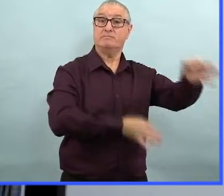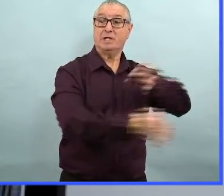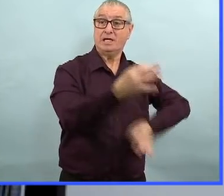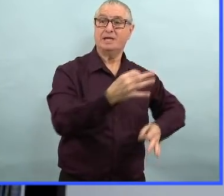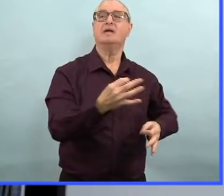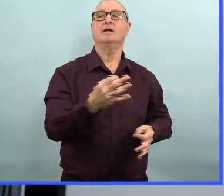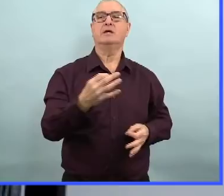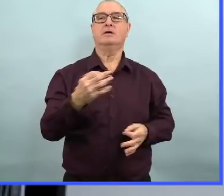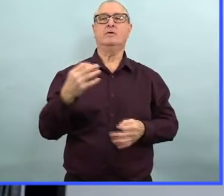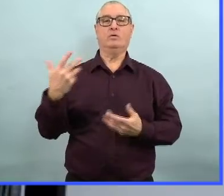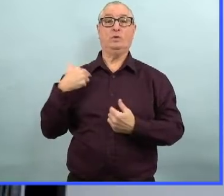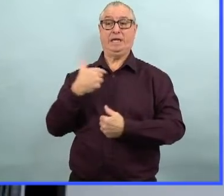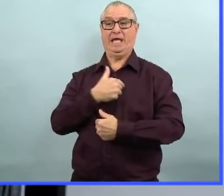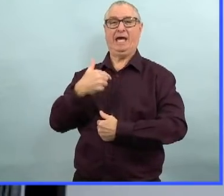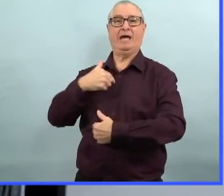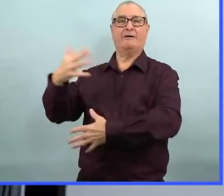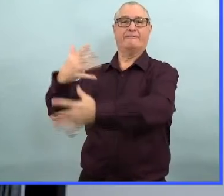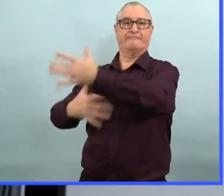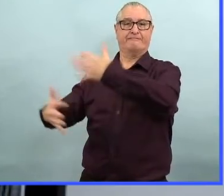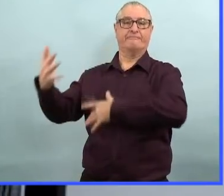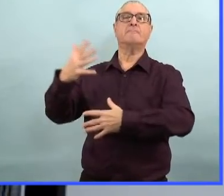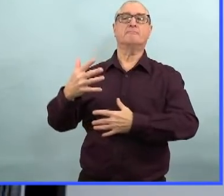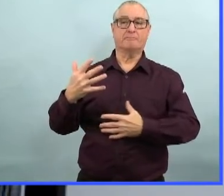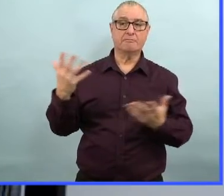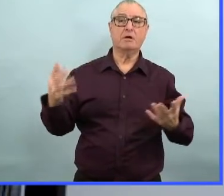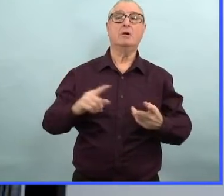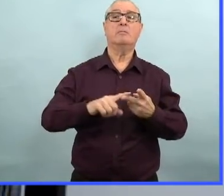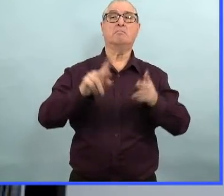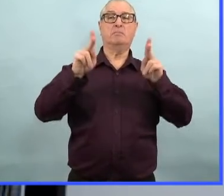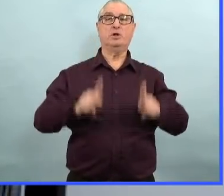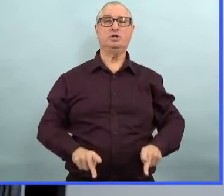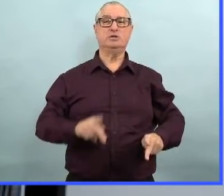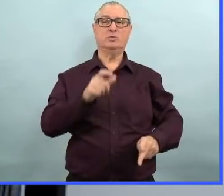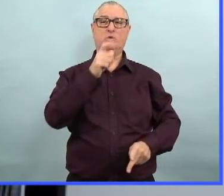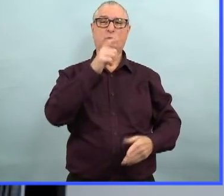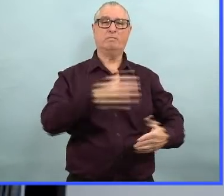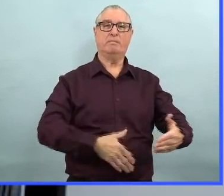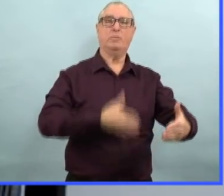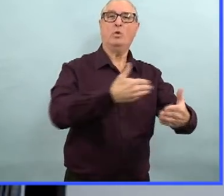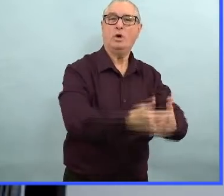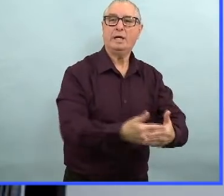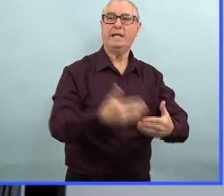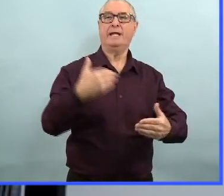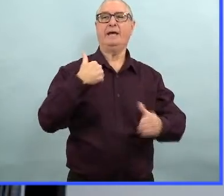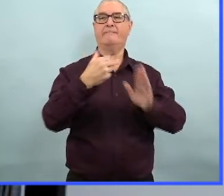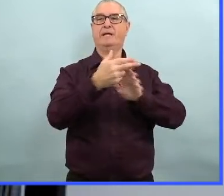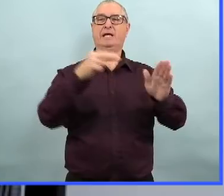with a severe dysfunction of their immune system people living with untreated or advanced hiv